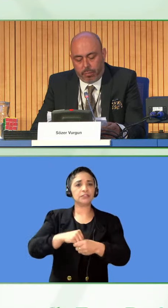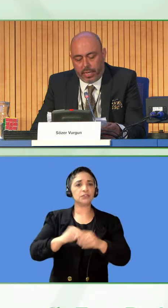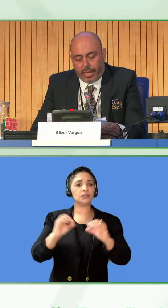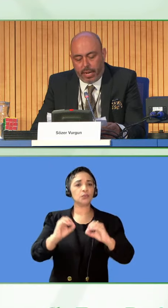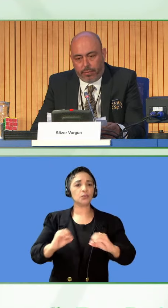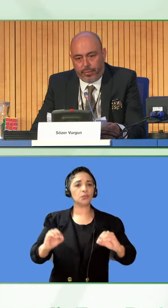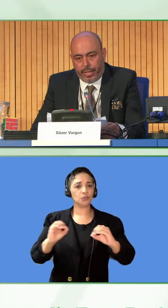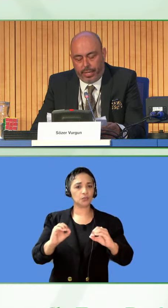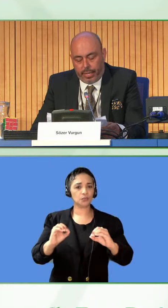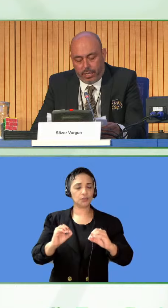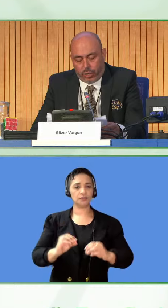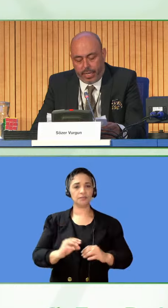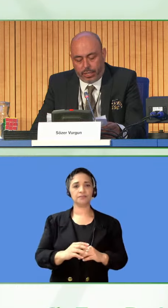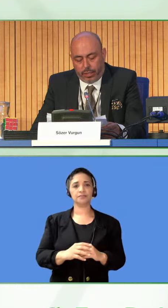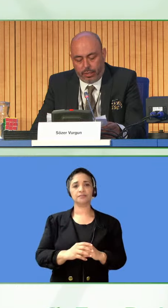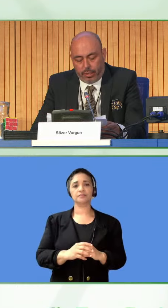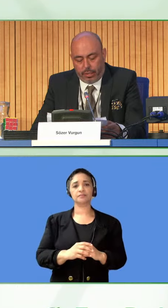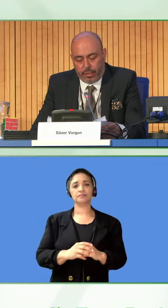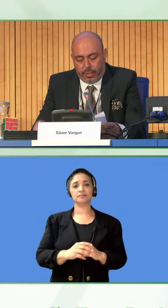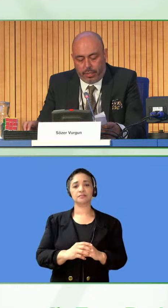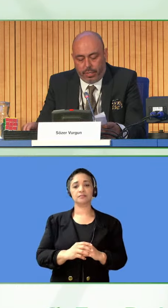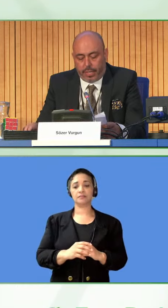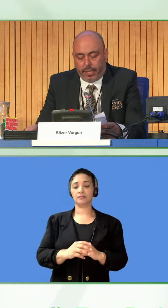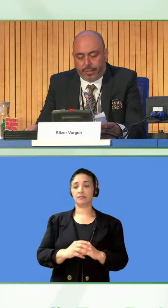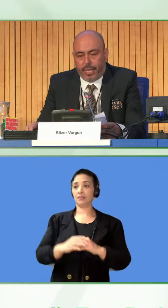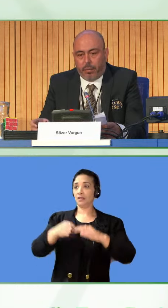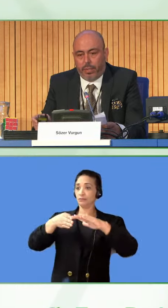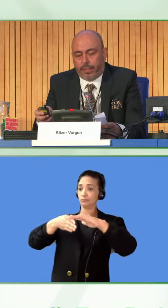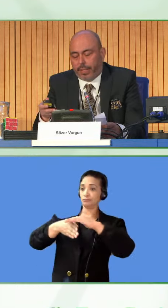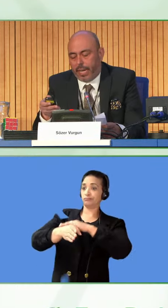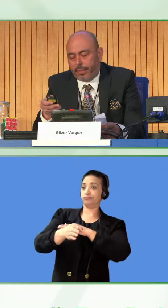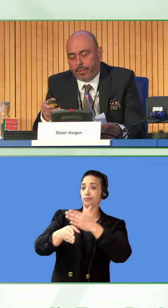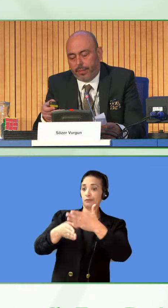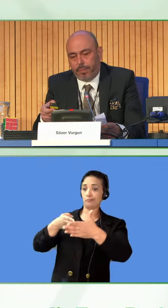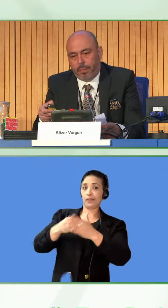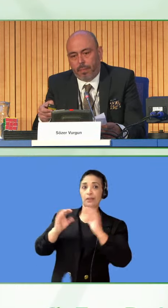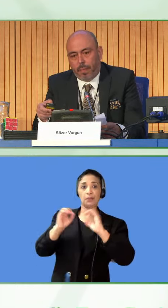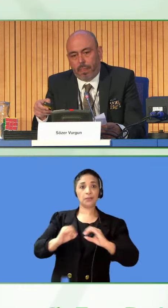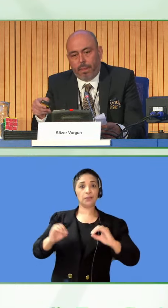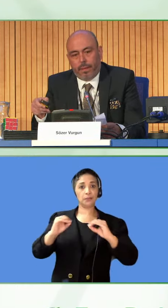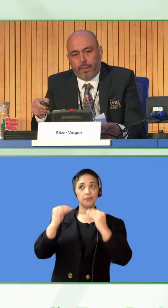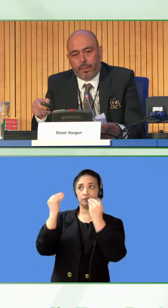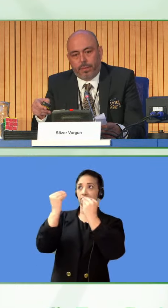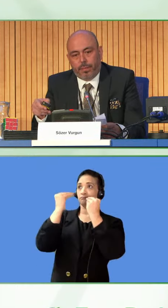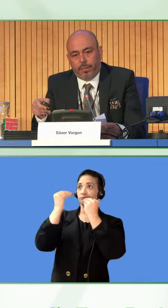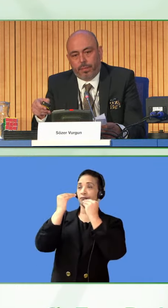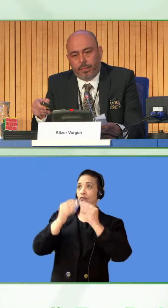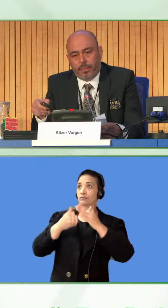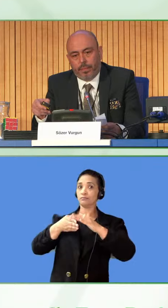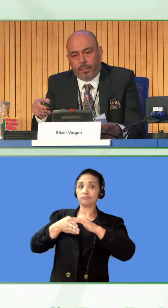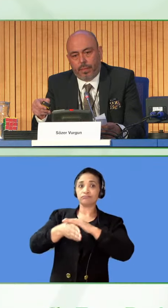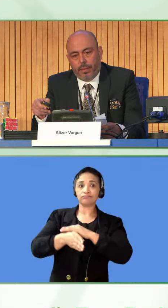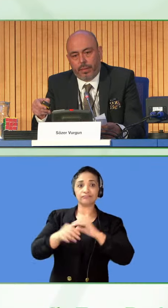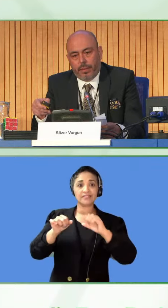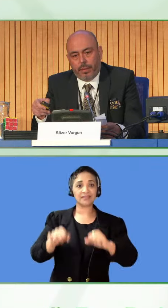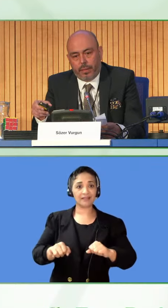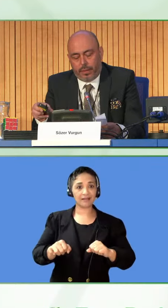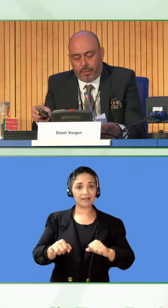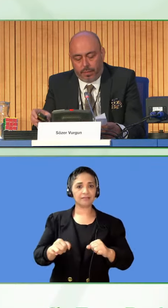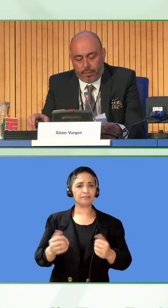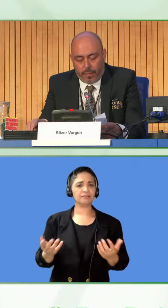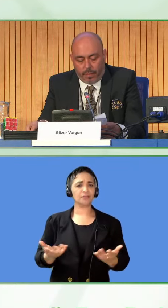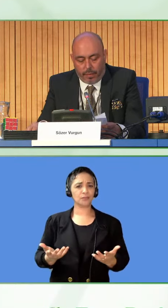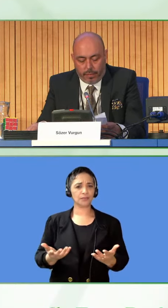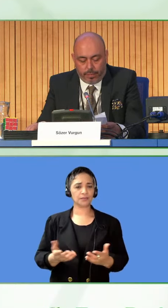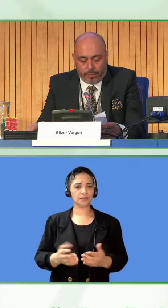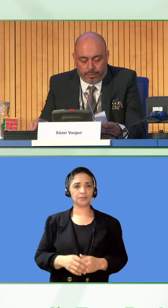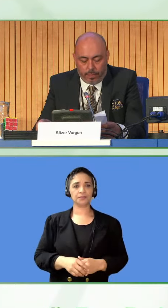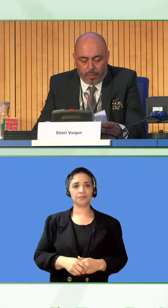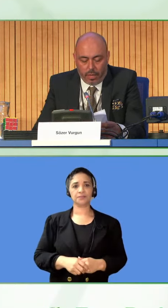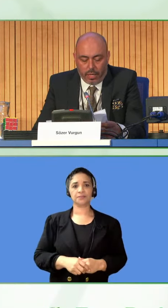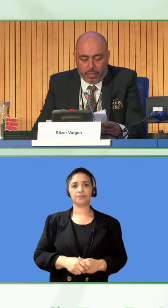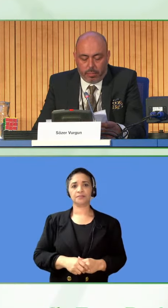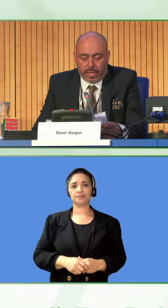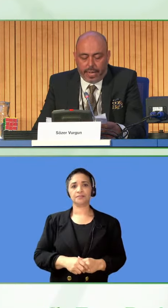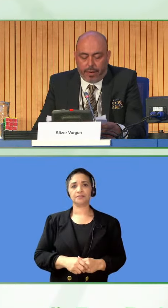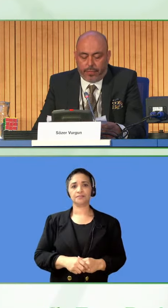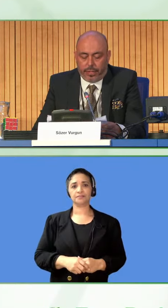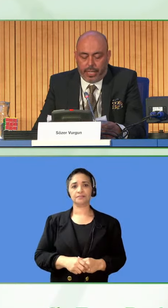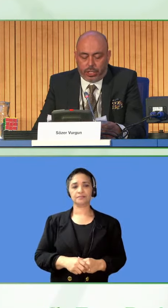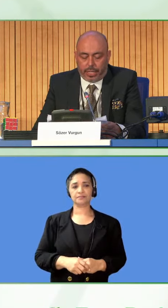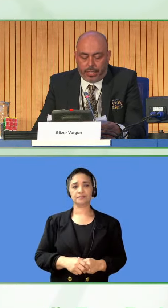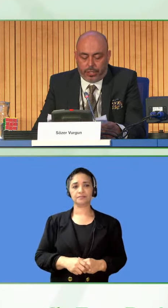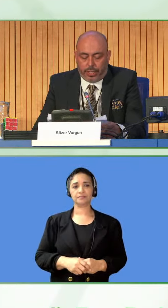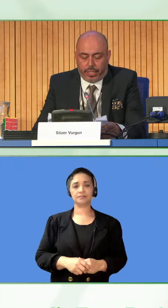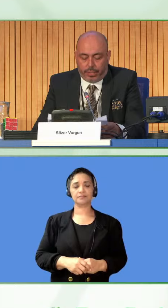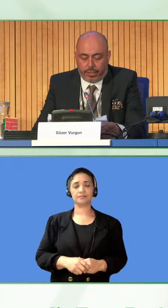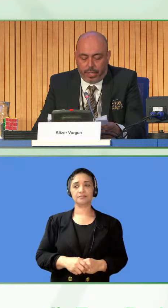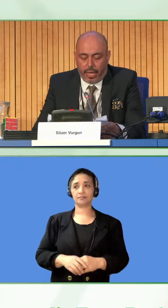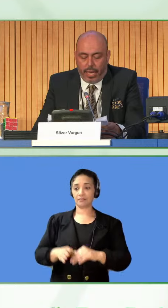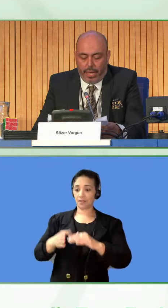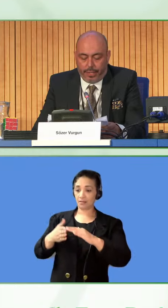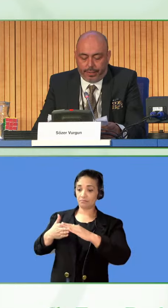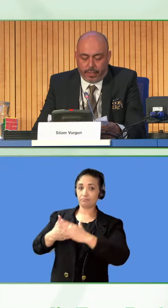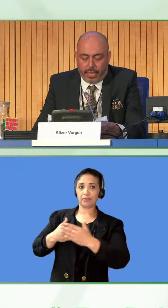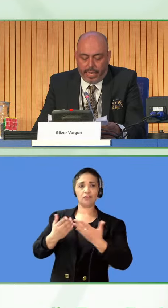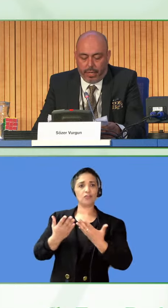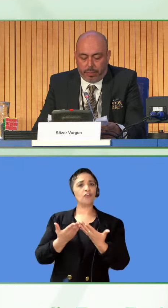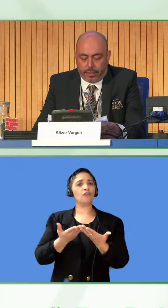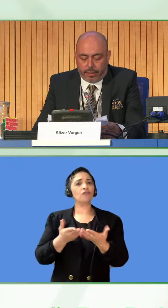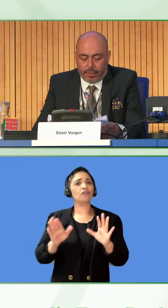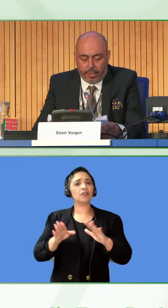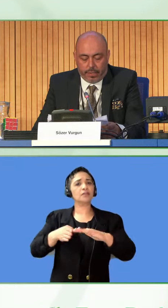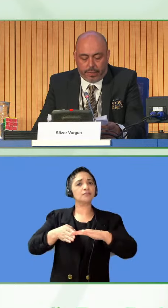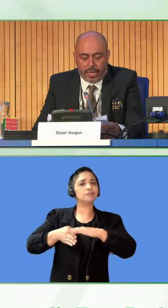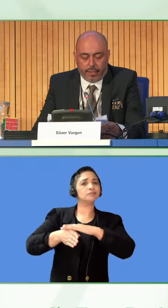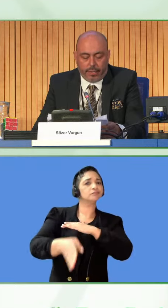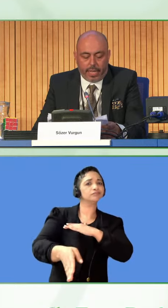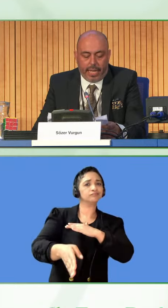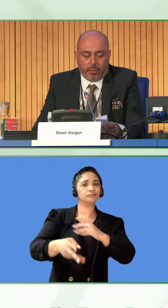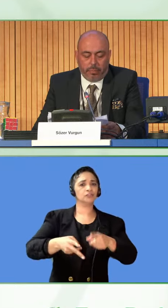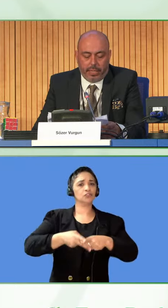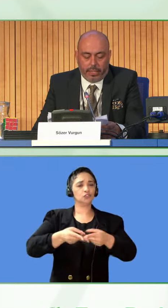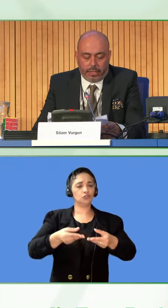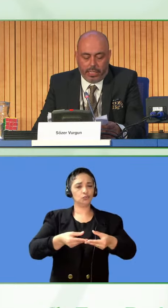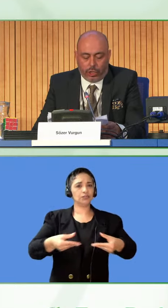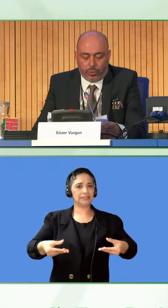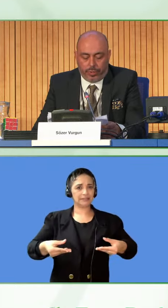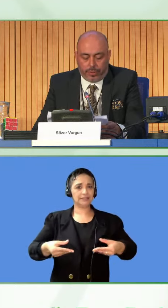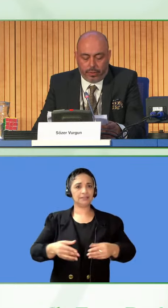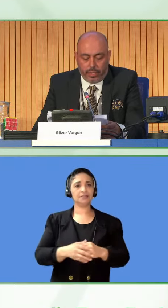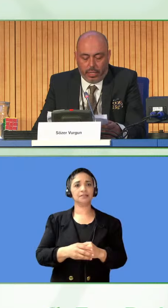The barrier free education Kate has been implementing